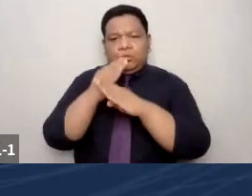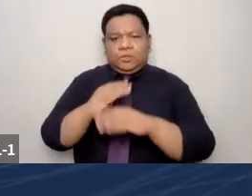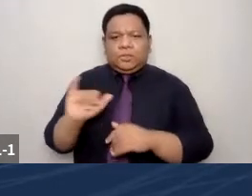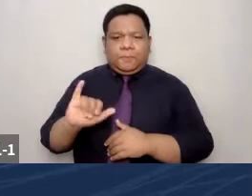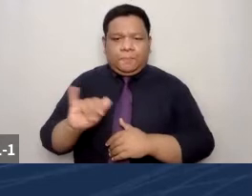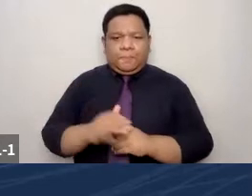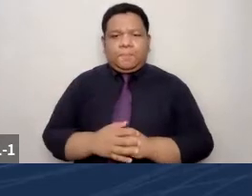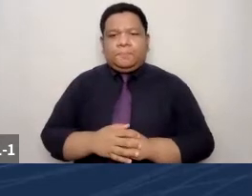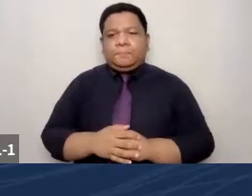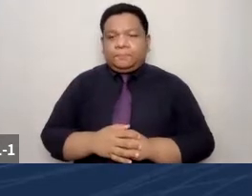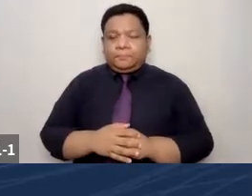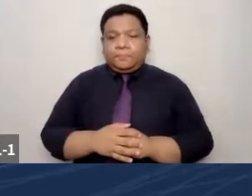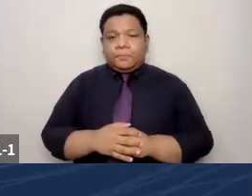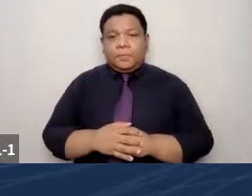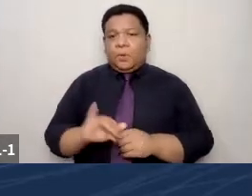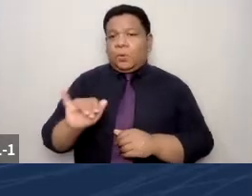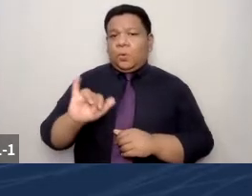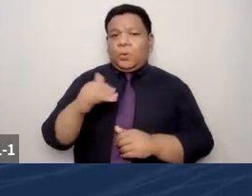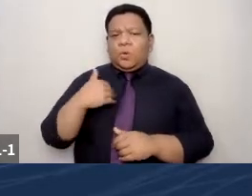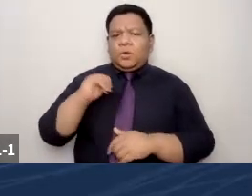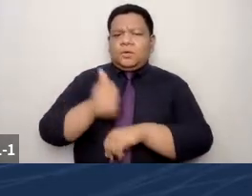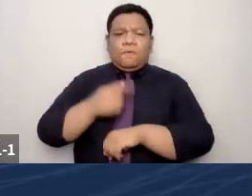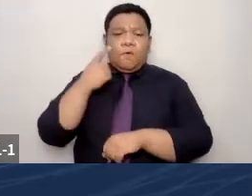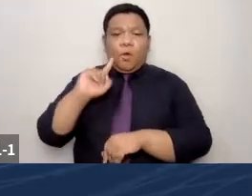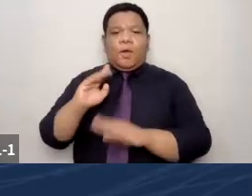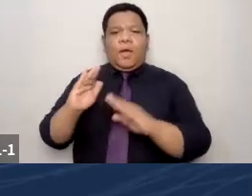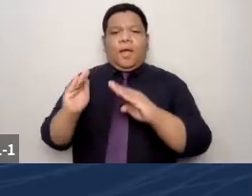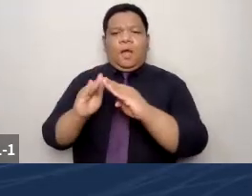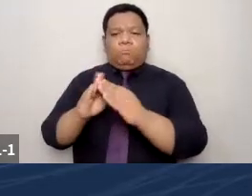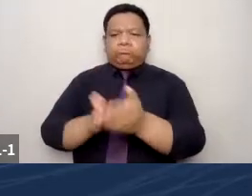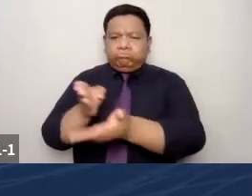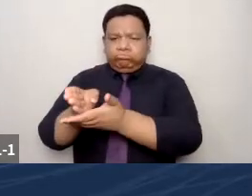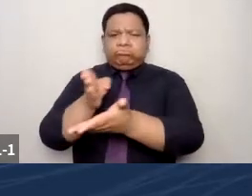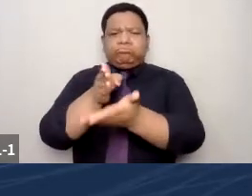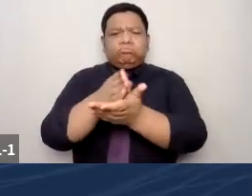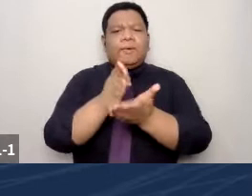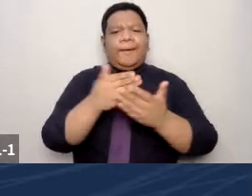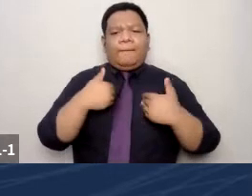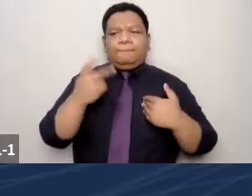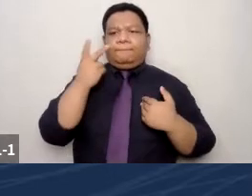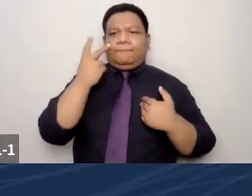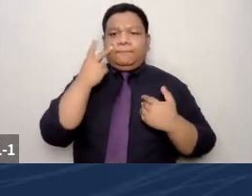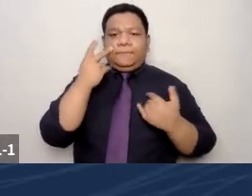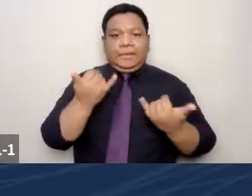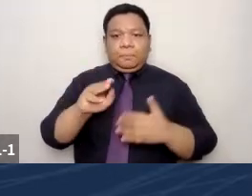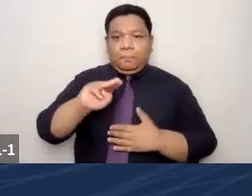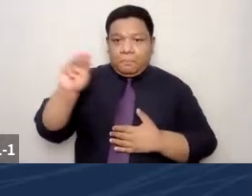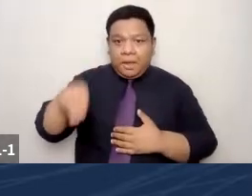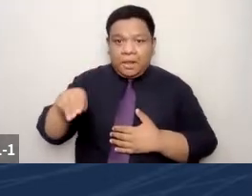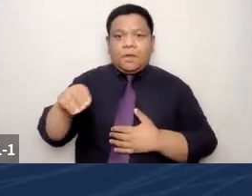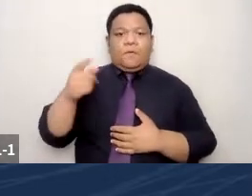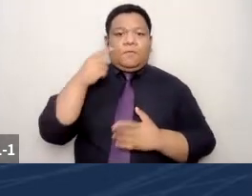We also mobilize the house-to-house teams so if you can see in Manila, there are house-to-house rollouts.